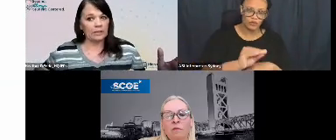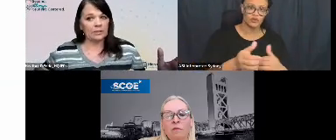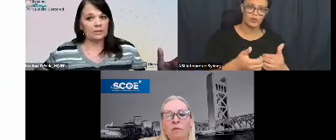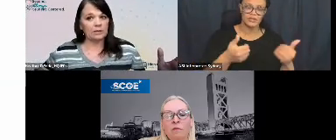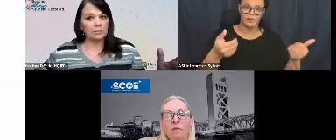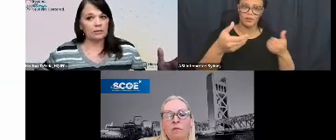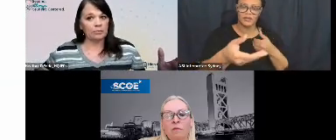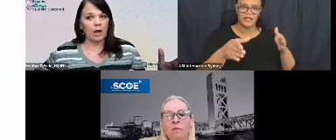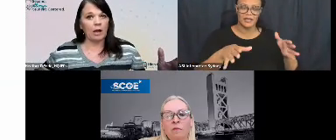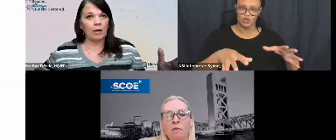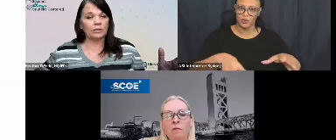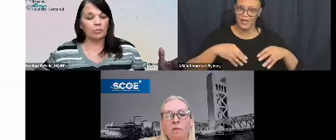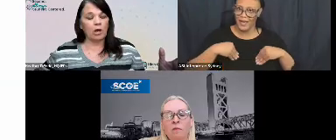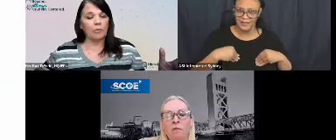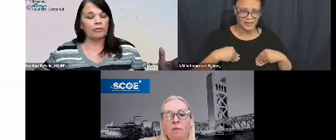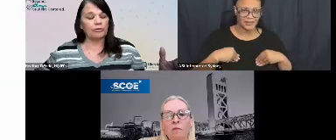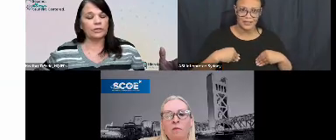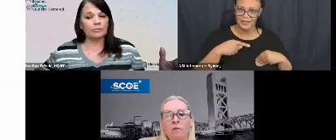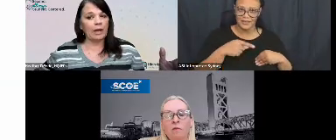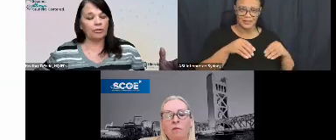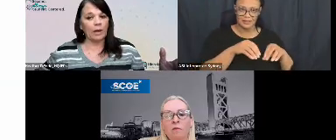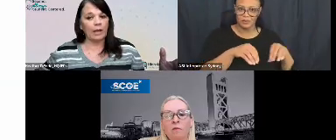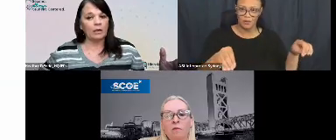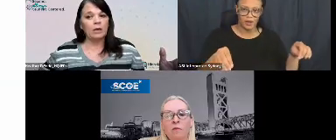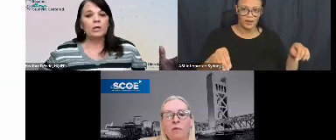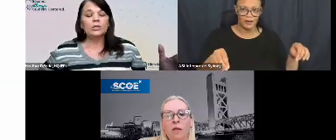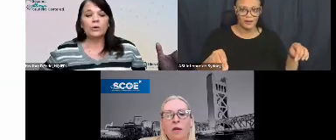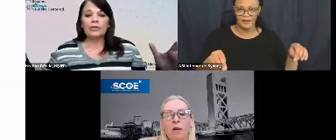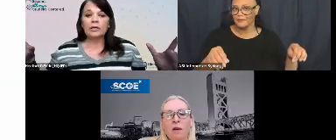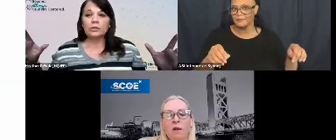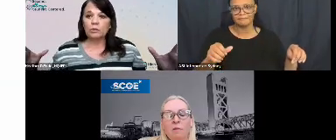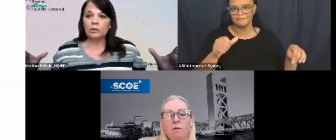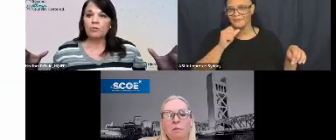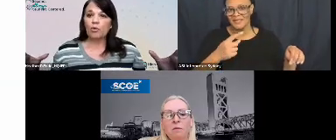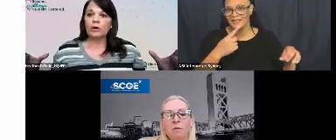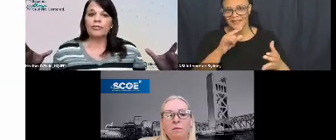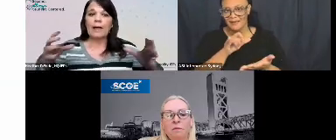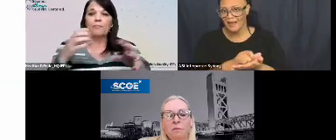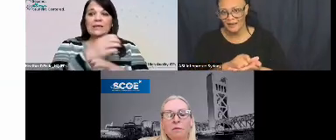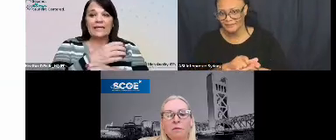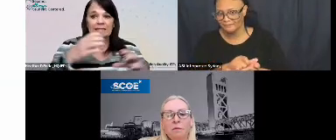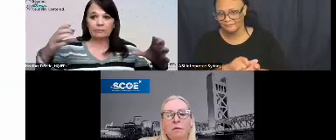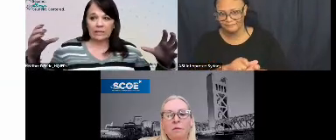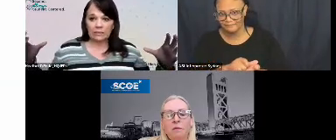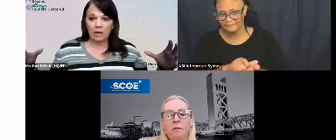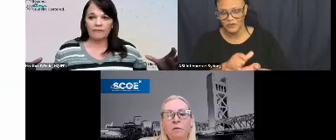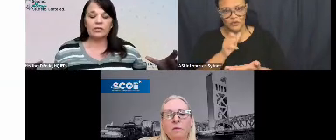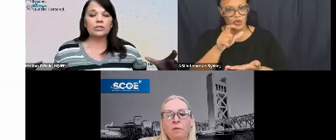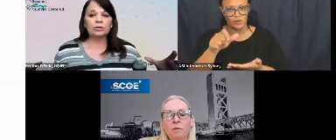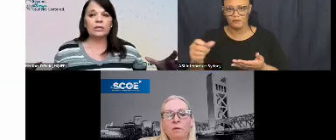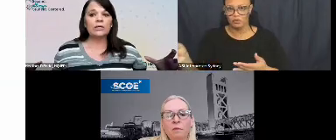obtain this uh diploma through this pathway. So I think it's really important that placement of the